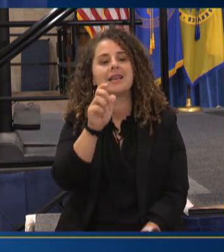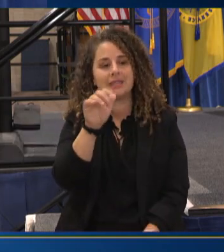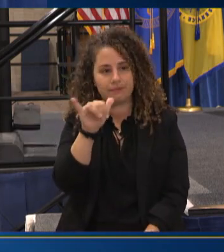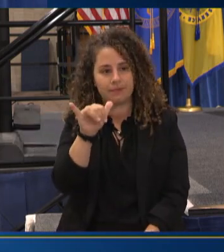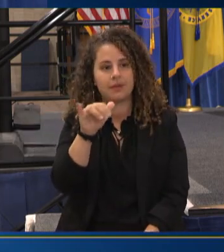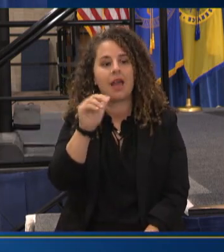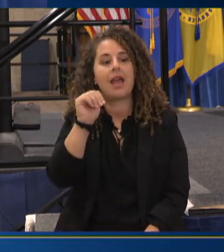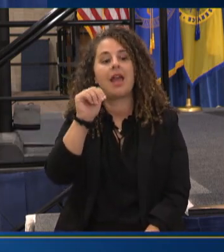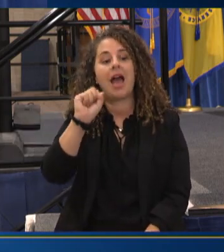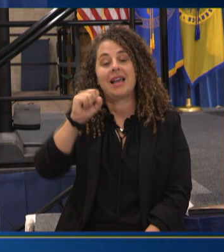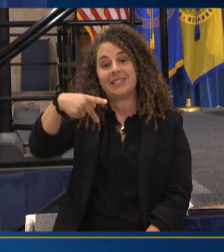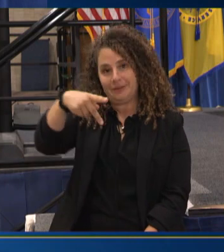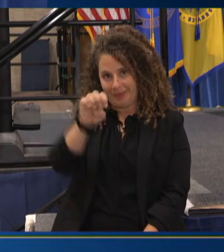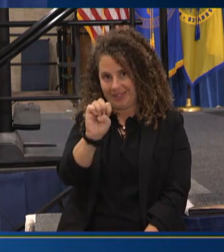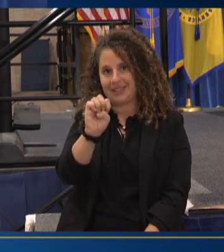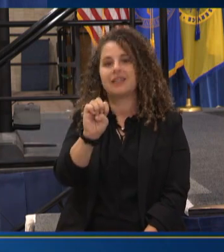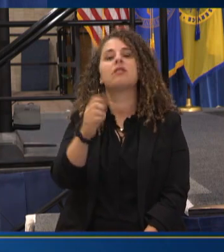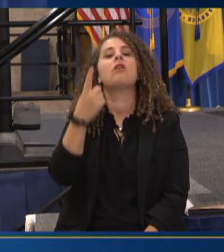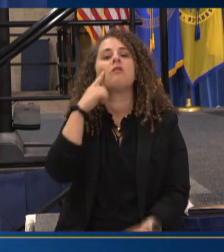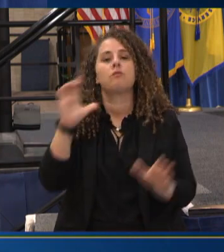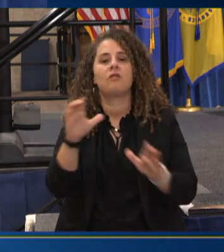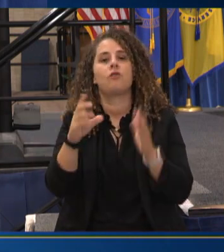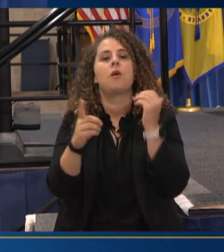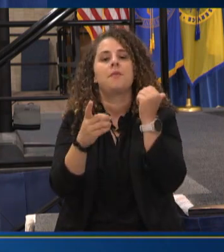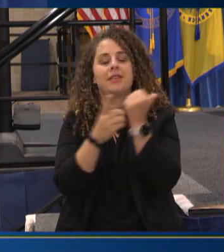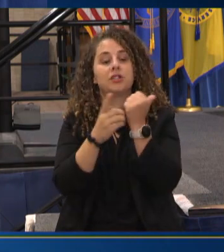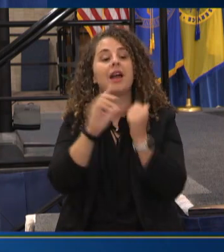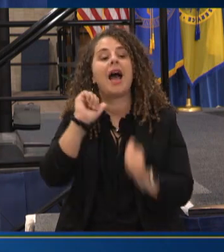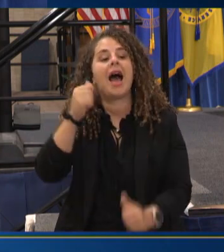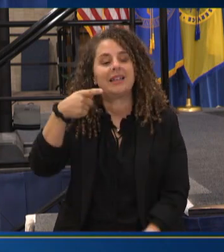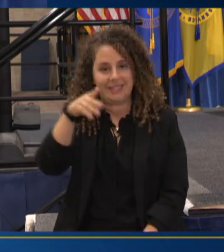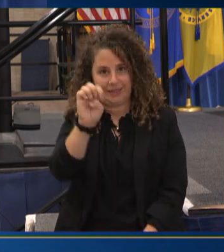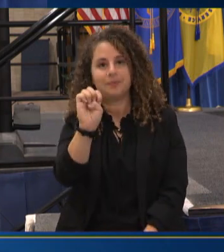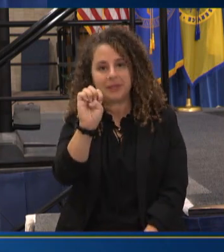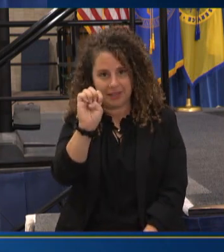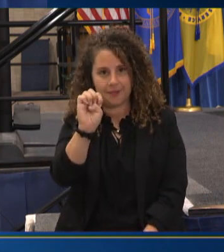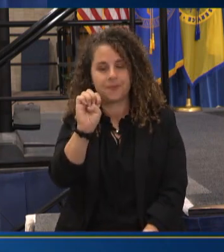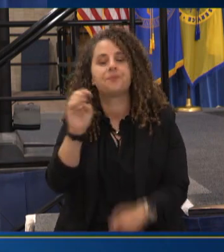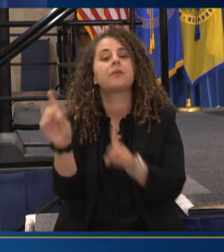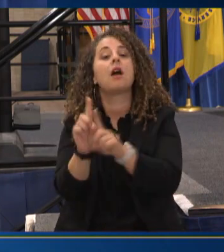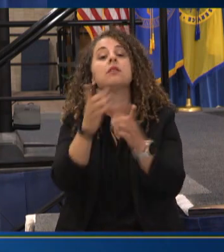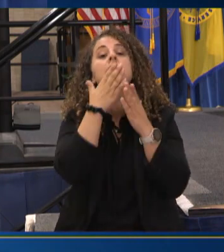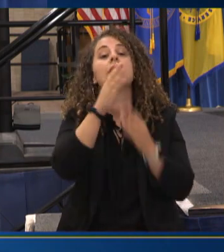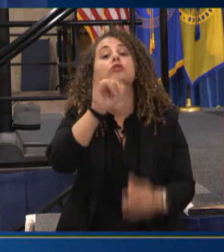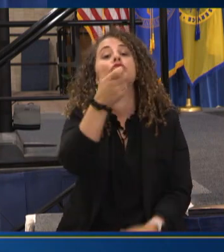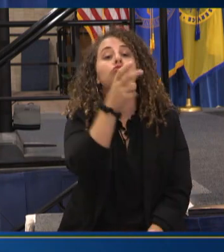the senior official performing the duties of the ASPI. Thank you also to John Balbas for